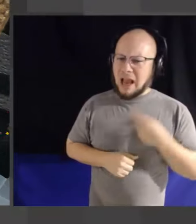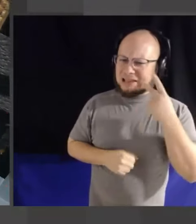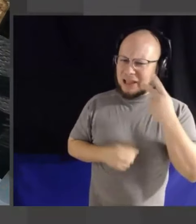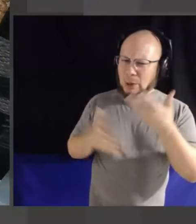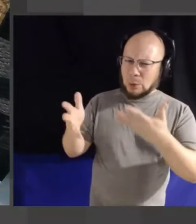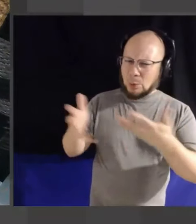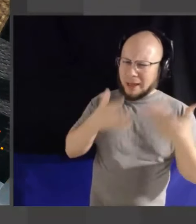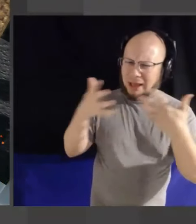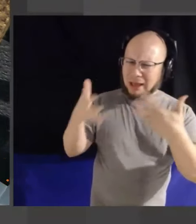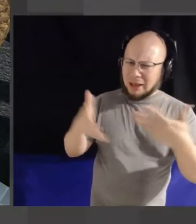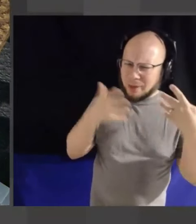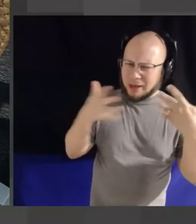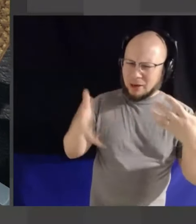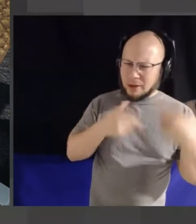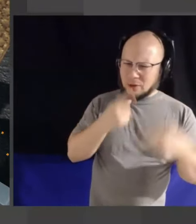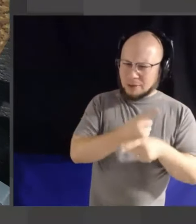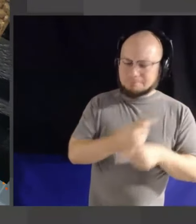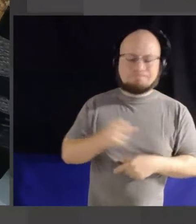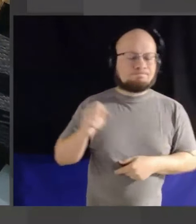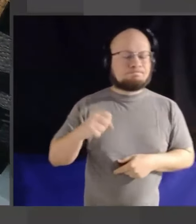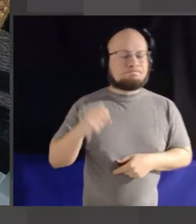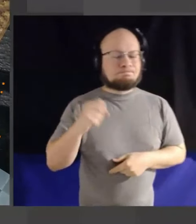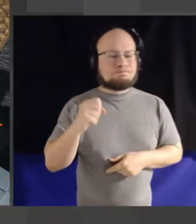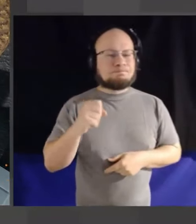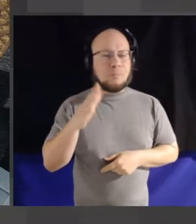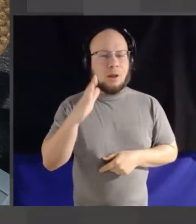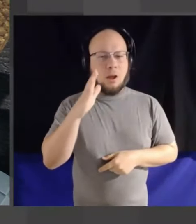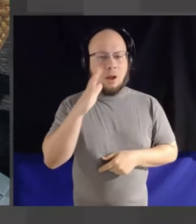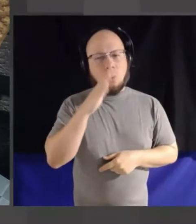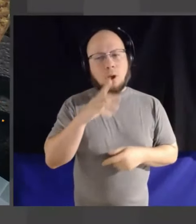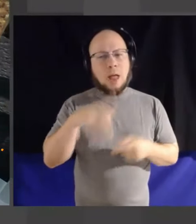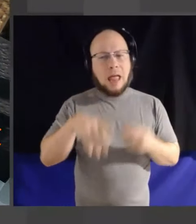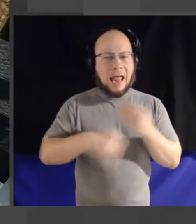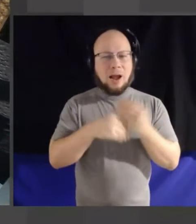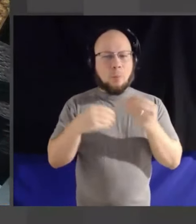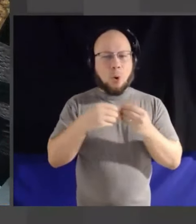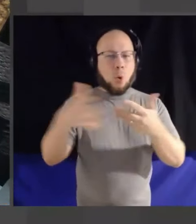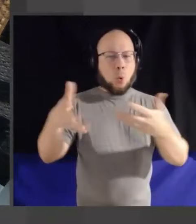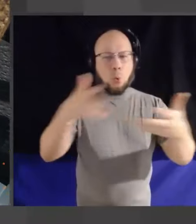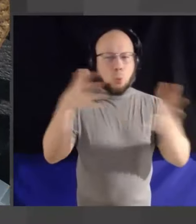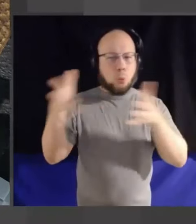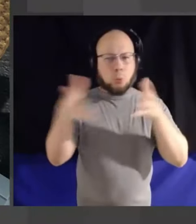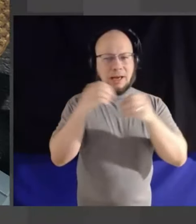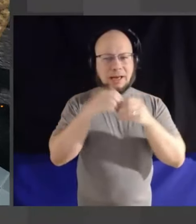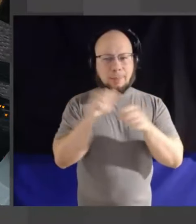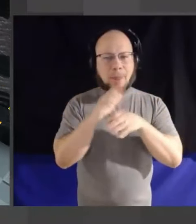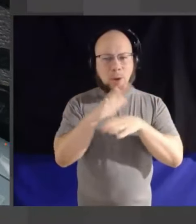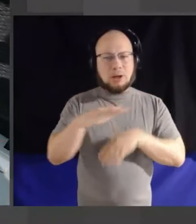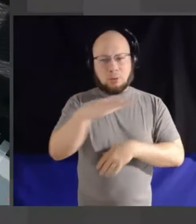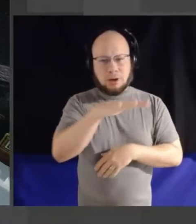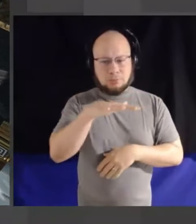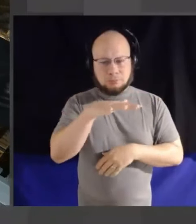MISCHIEVOUS. I SEE A LOT OF WIND COMING OUT. WIND IS A MECHANIC THAT WE'RE